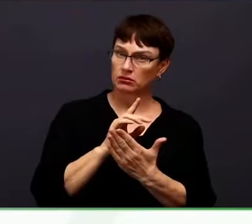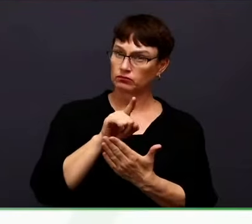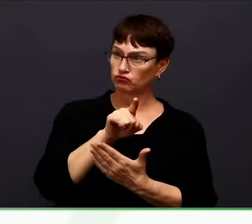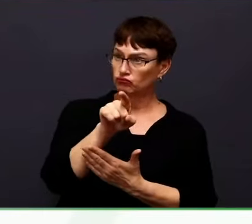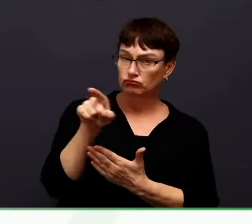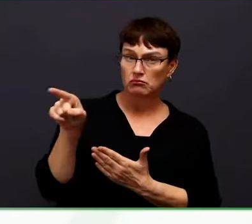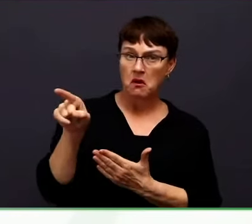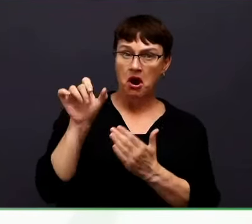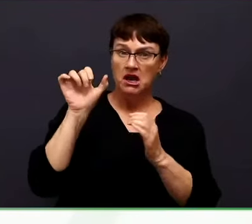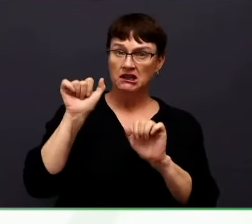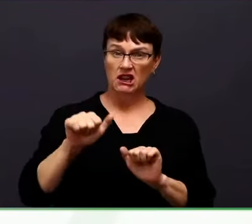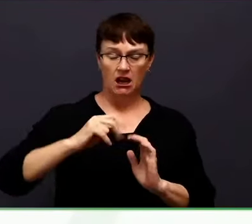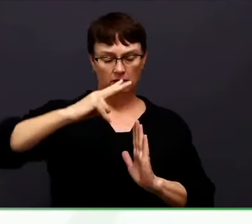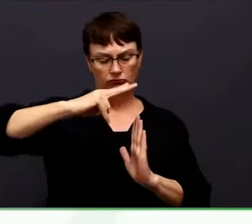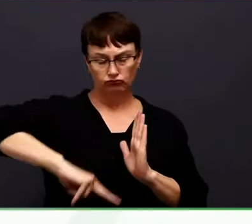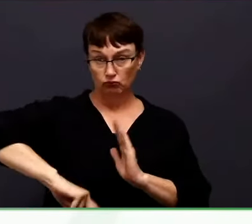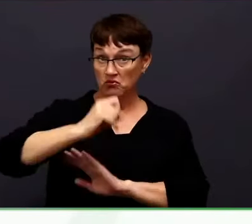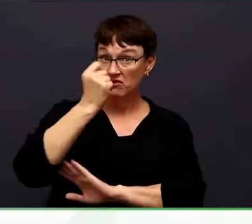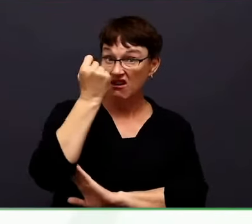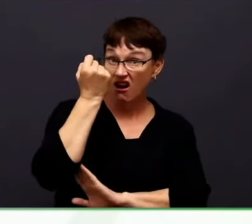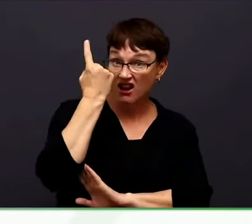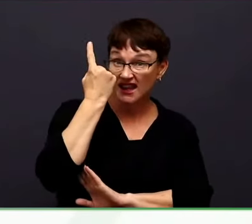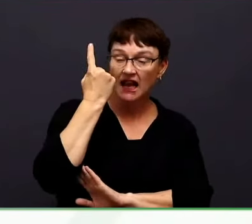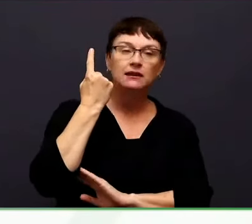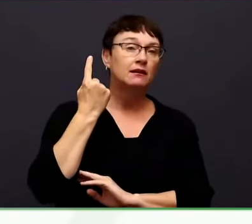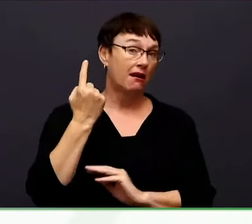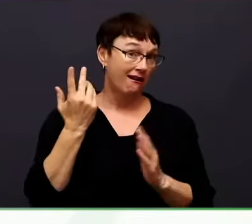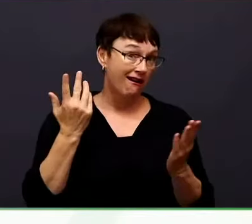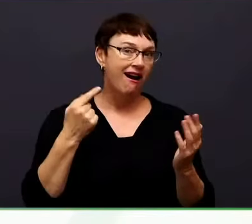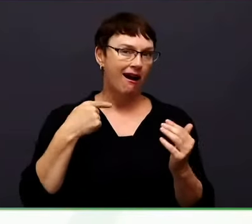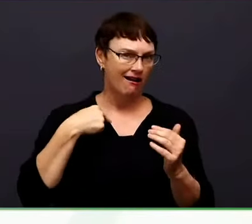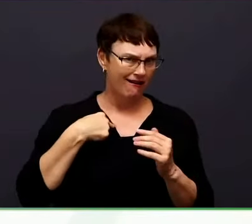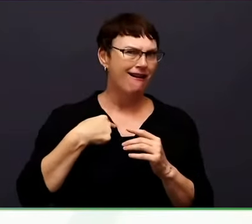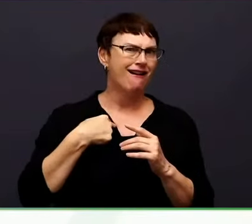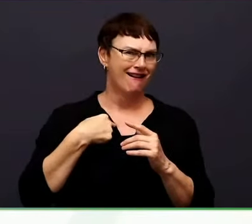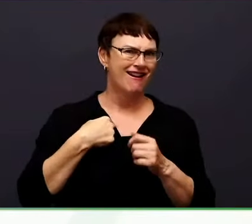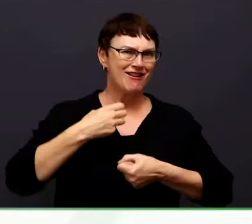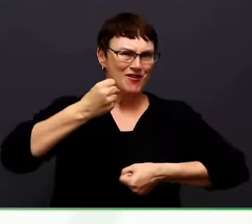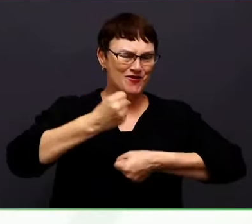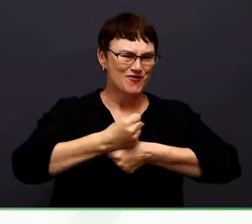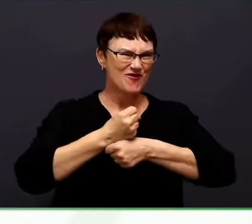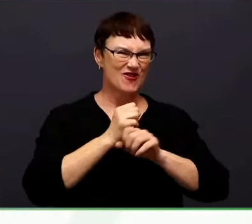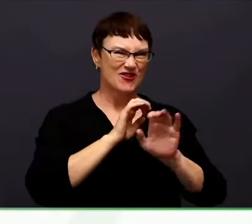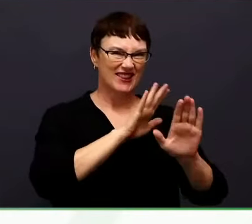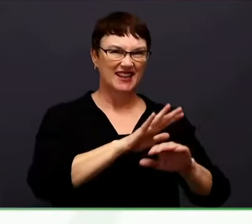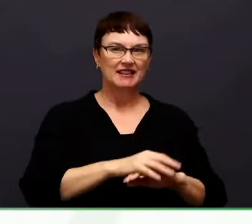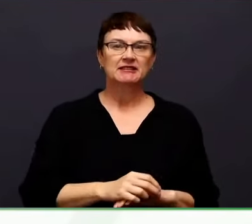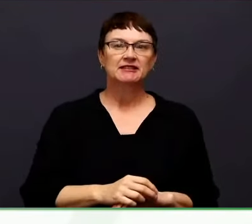the integration centre in Germany in Bostock, this is in inclusive